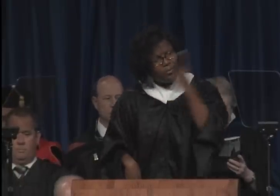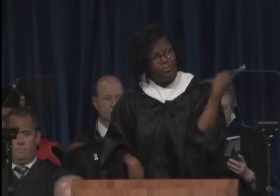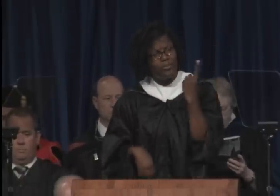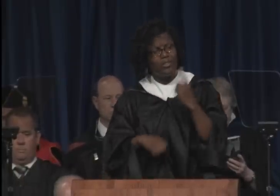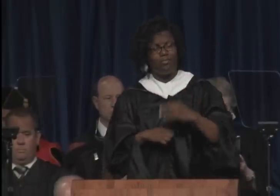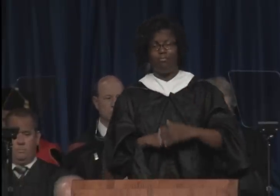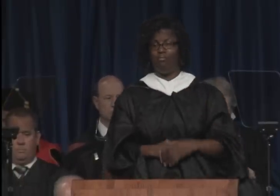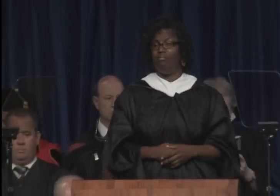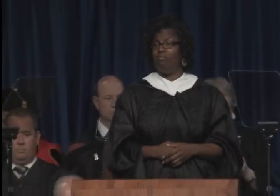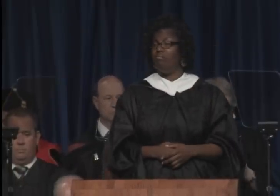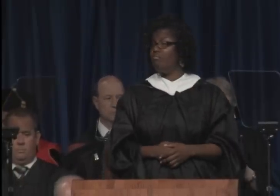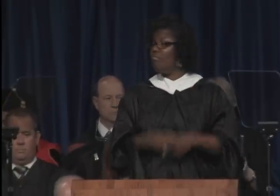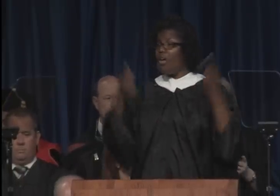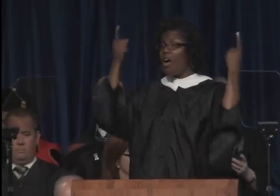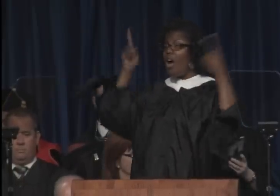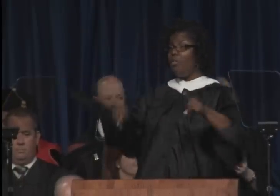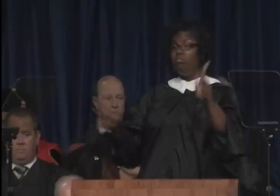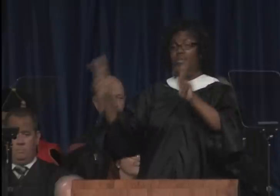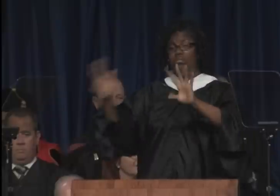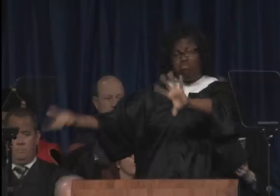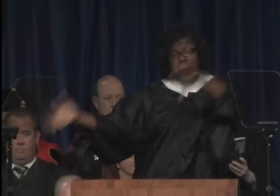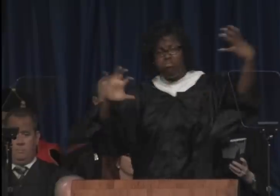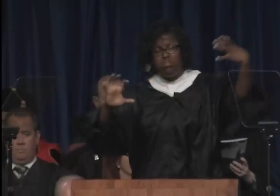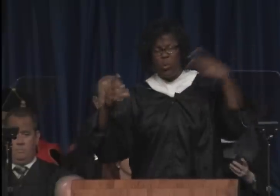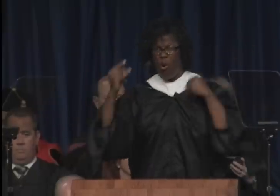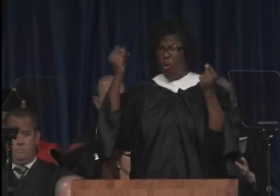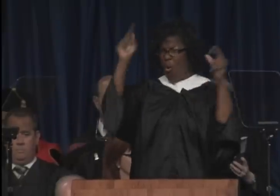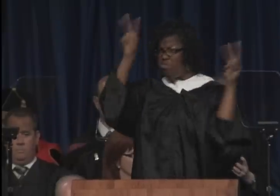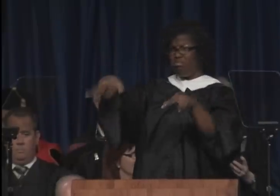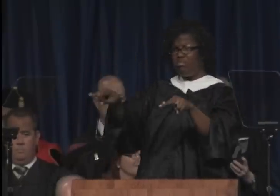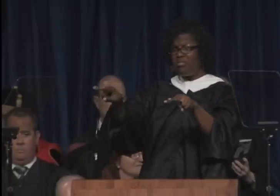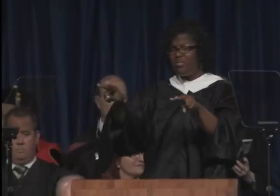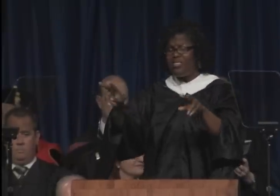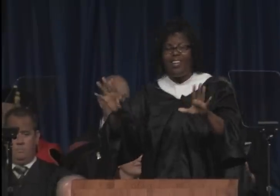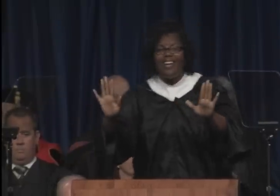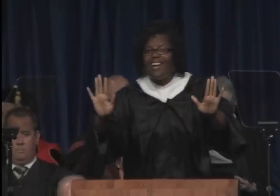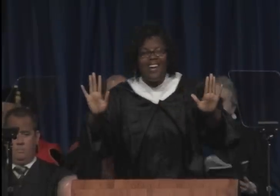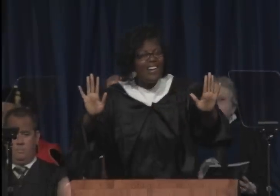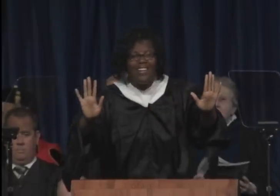how do we hold people accountable for wrongdoing